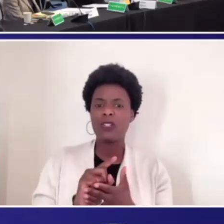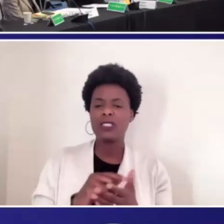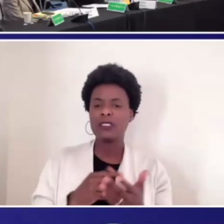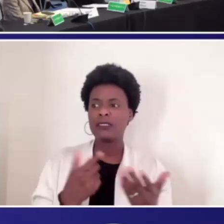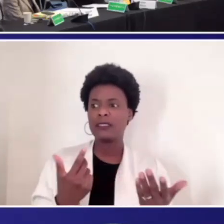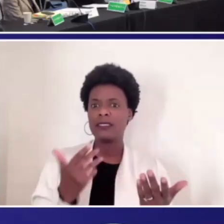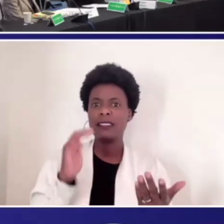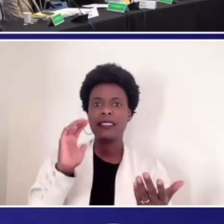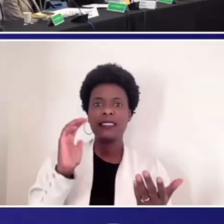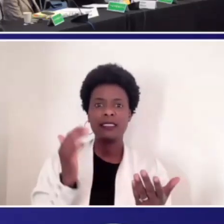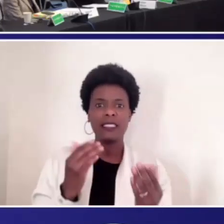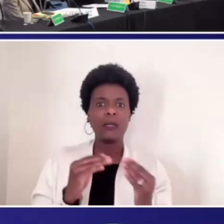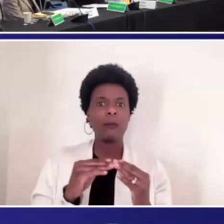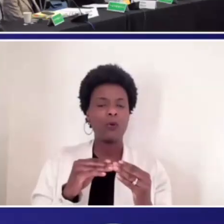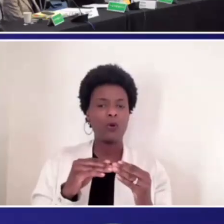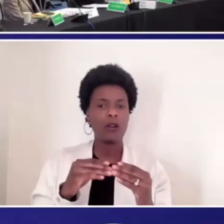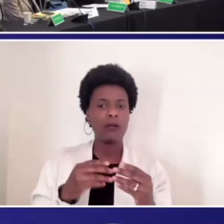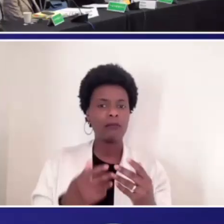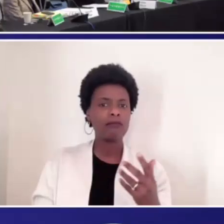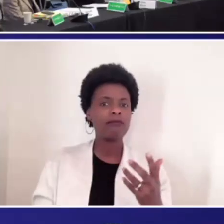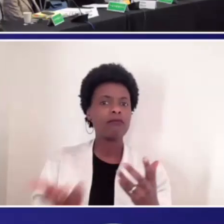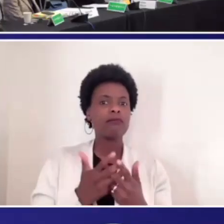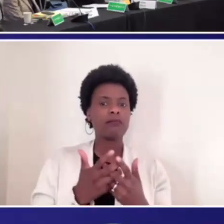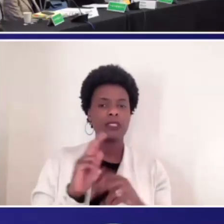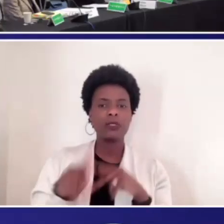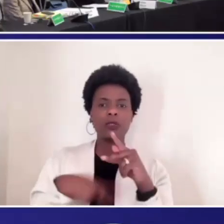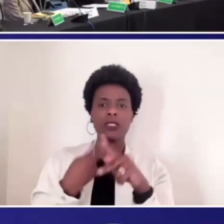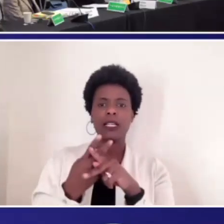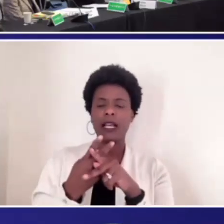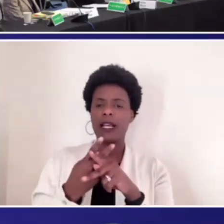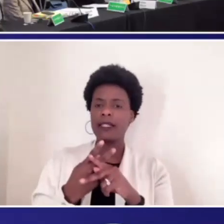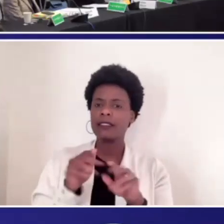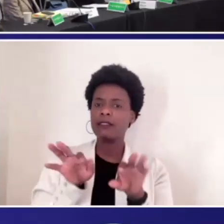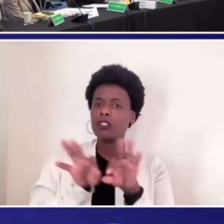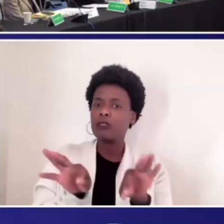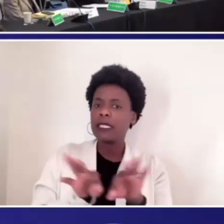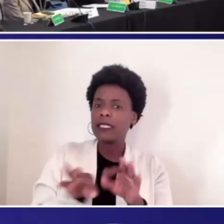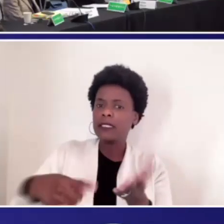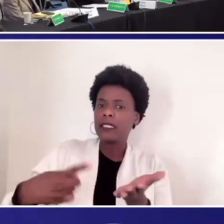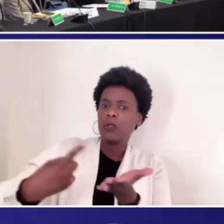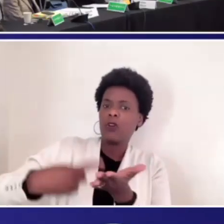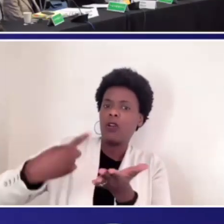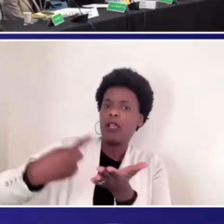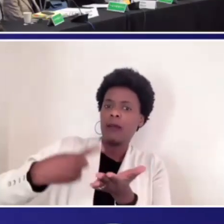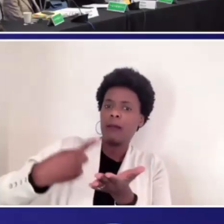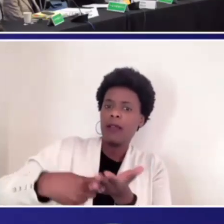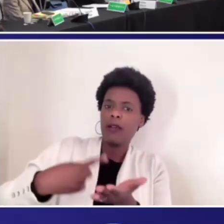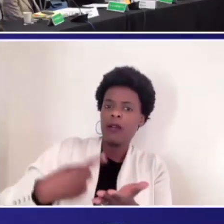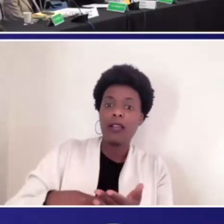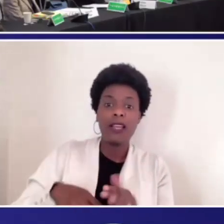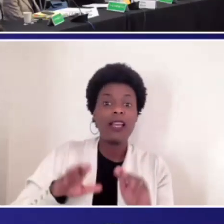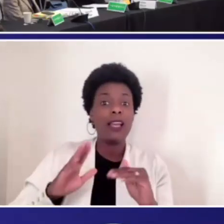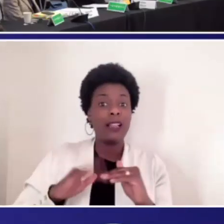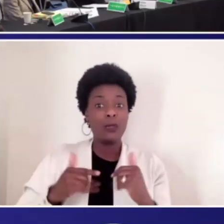more applicable to the types of degrees that we are talking about, at least what I'm talking about in terms of